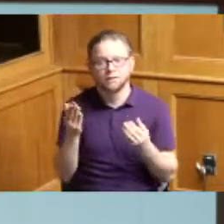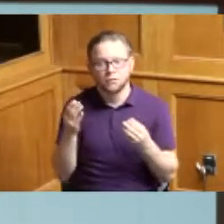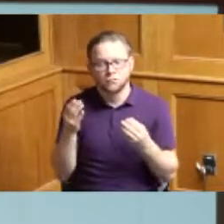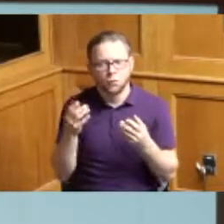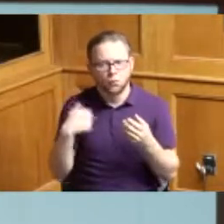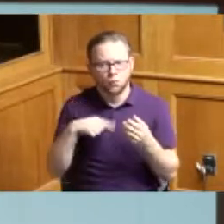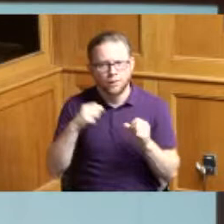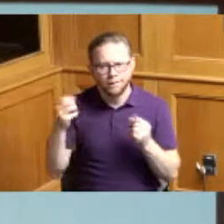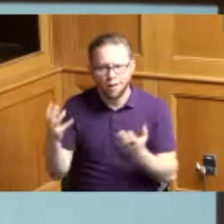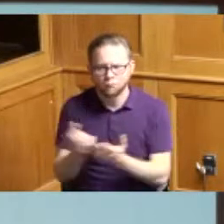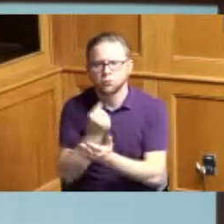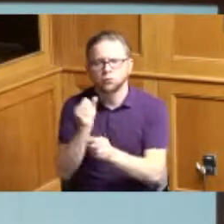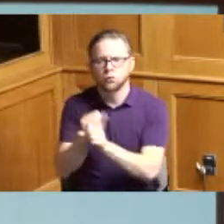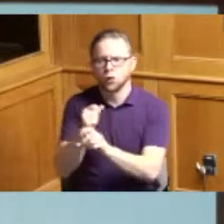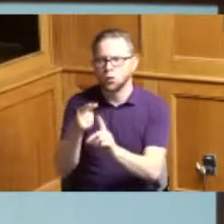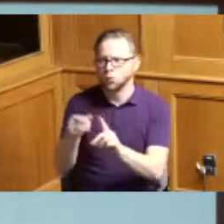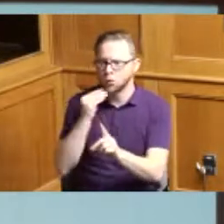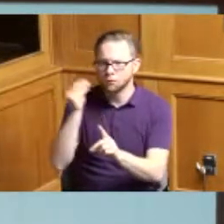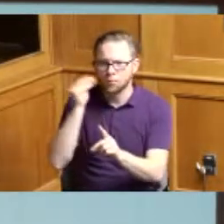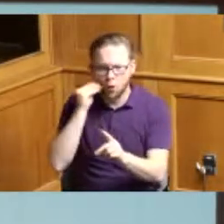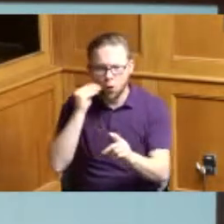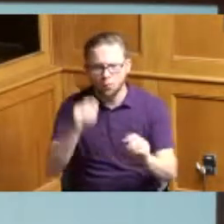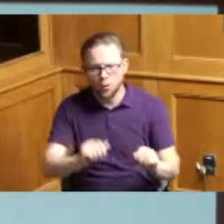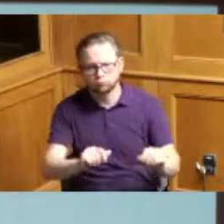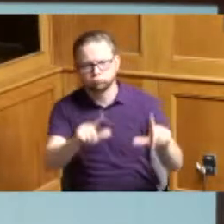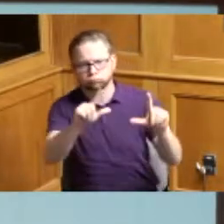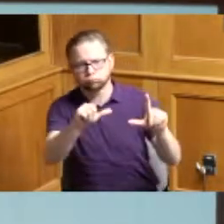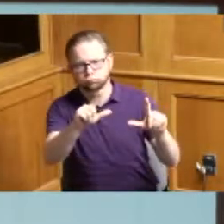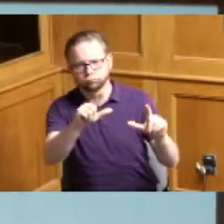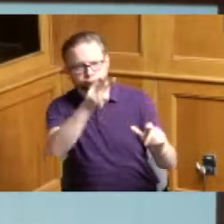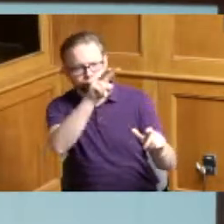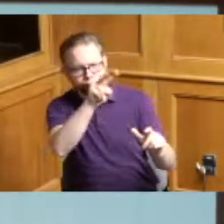from home where we can look at the applications online we can look at the verifications online